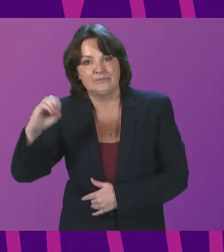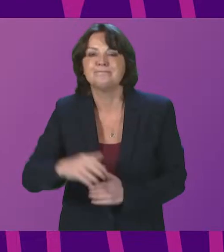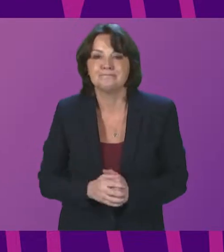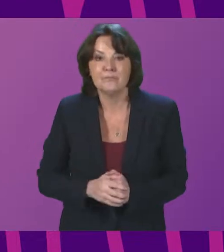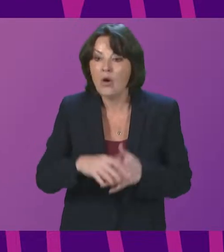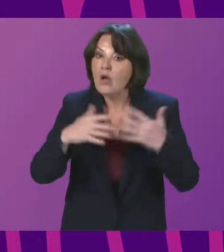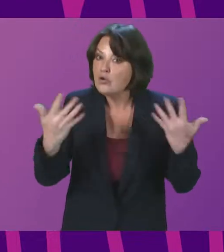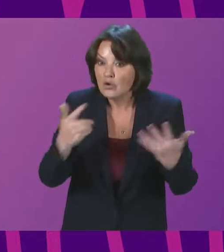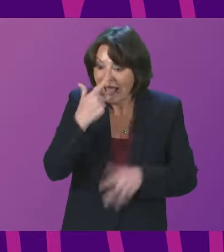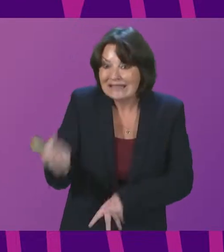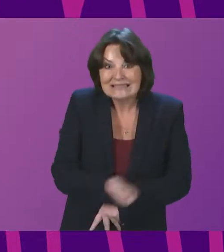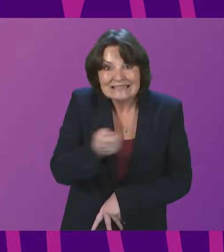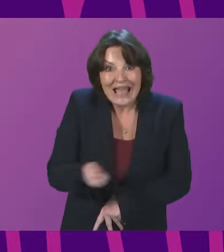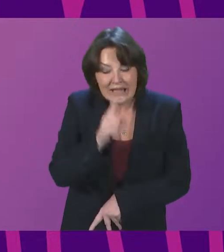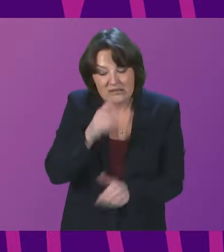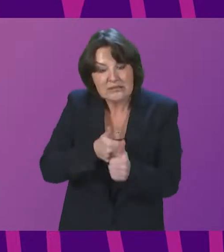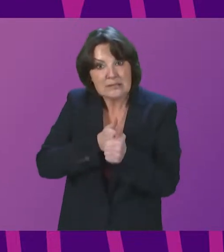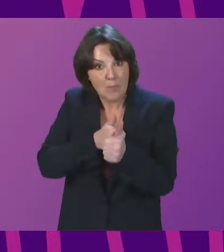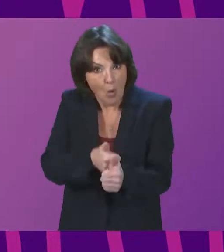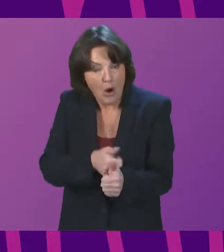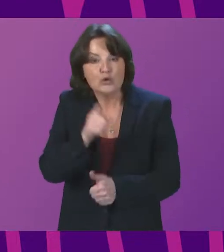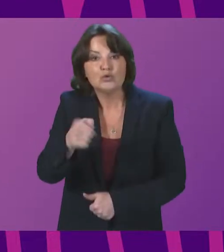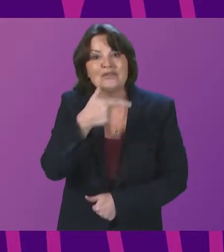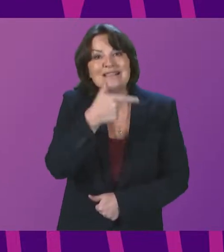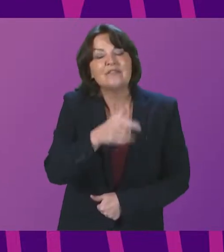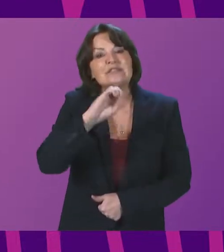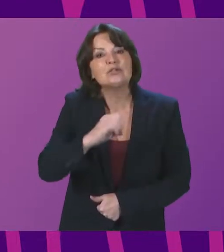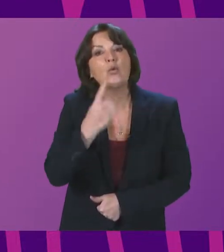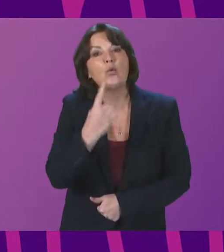be donated by texting DONATE to 70150.